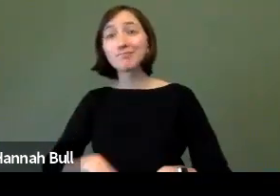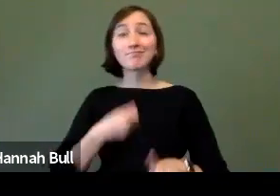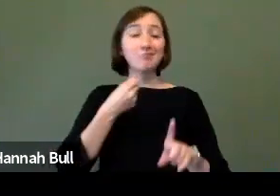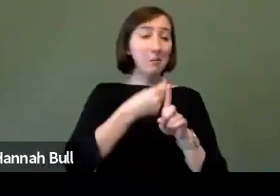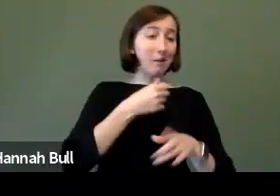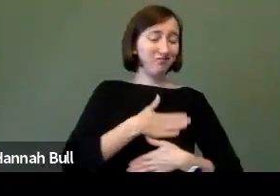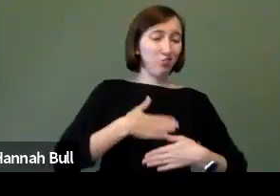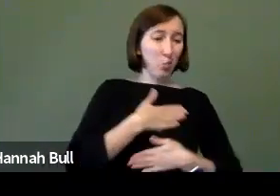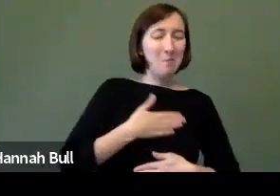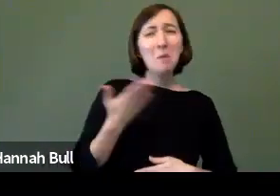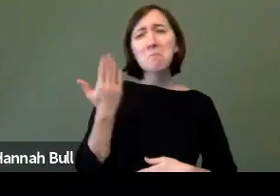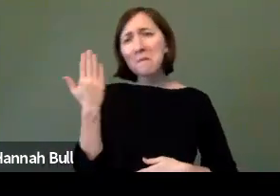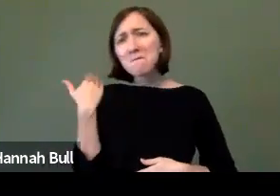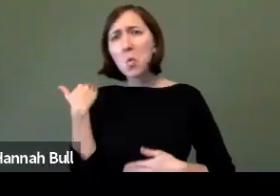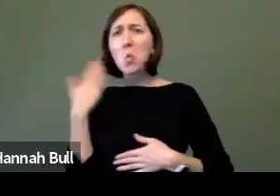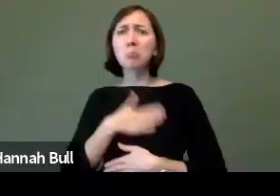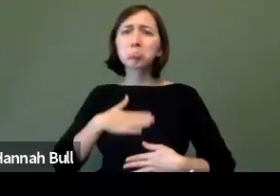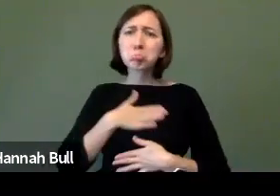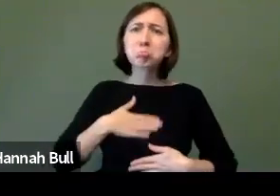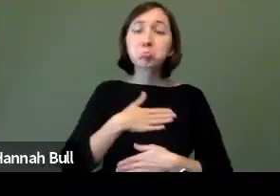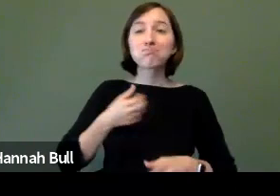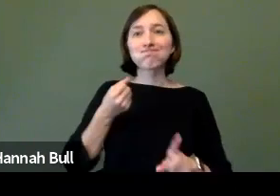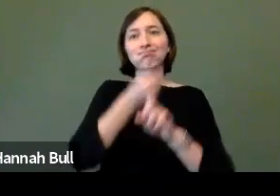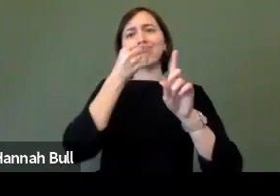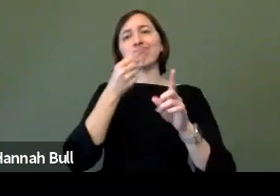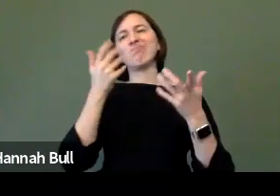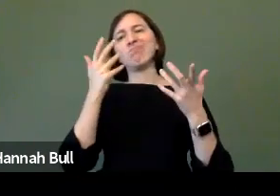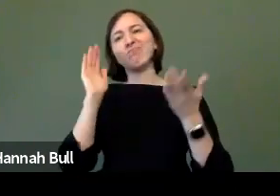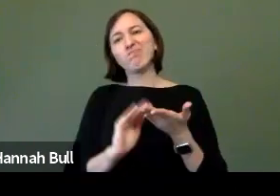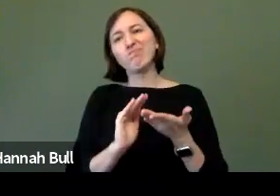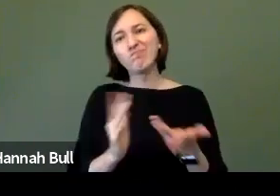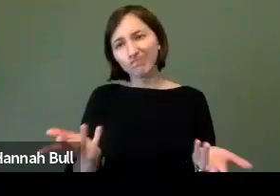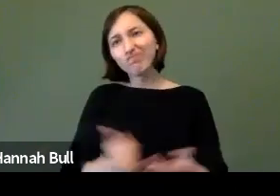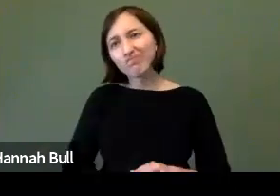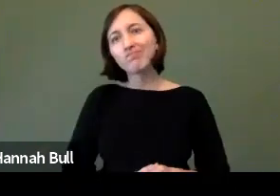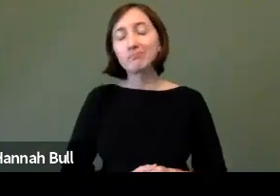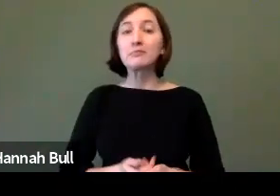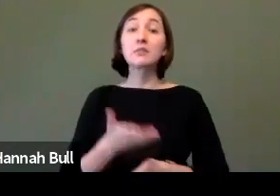that we normally took pleasure in. We're going to look at some things